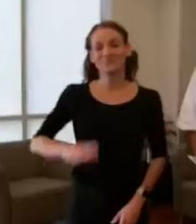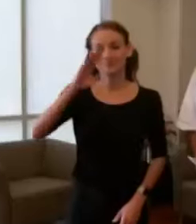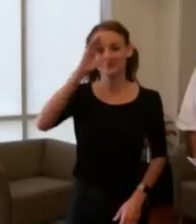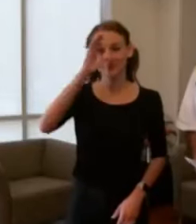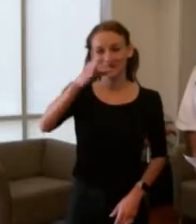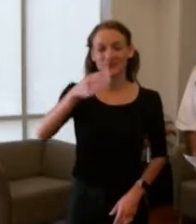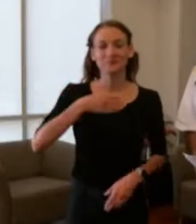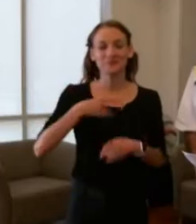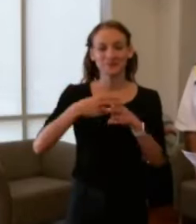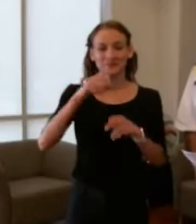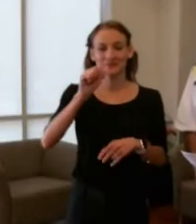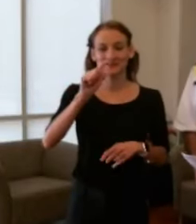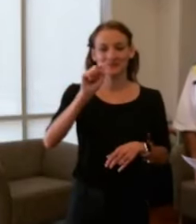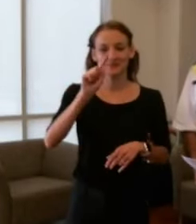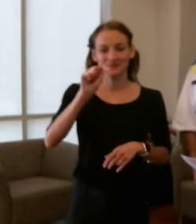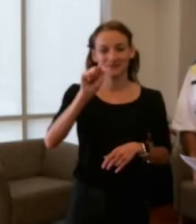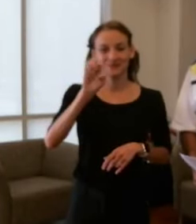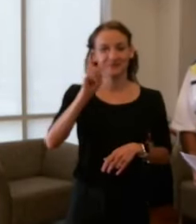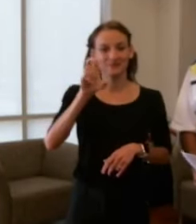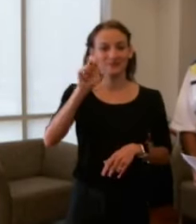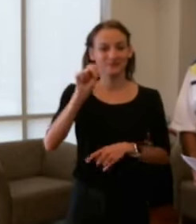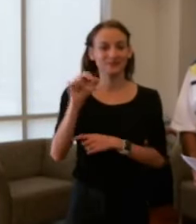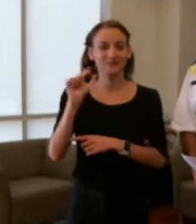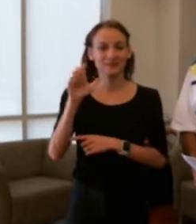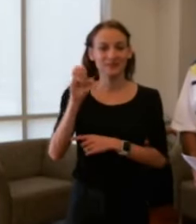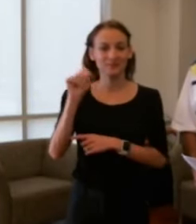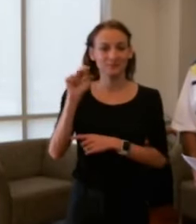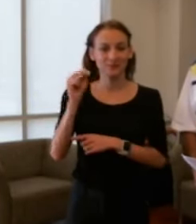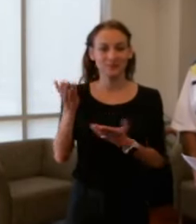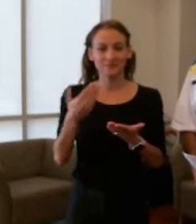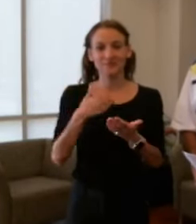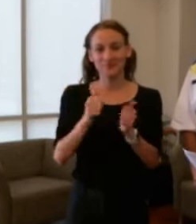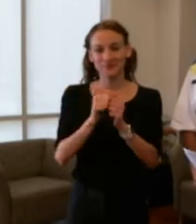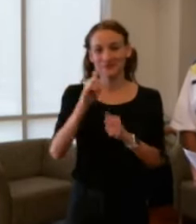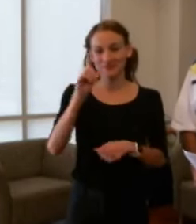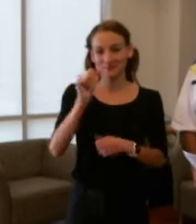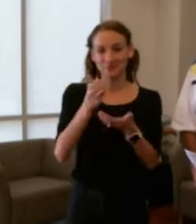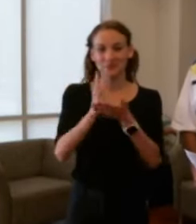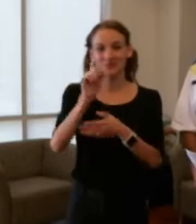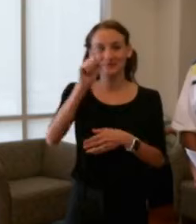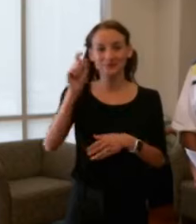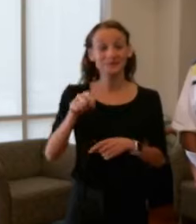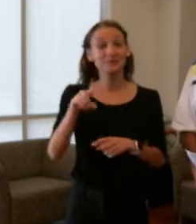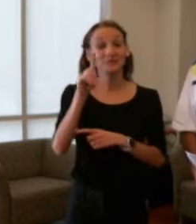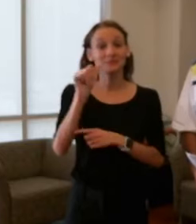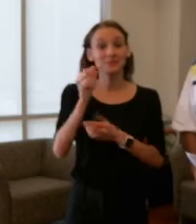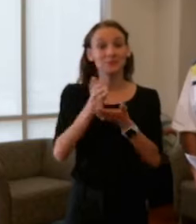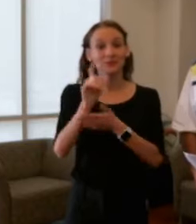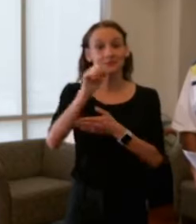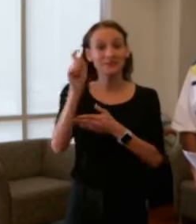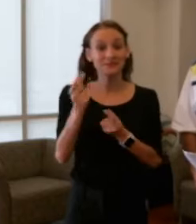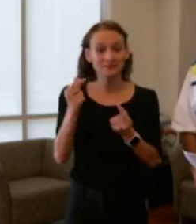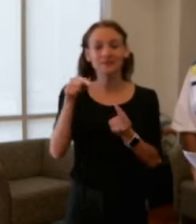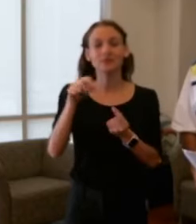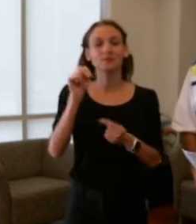Hello, I'm Steven Aleman with Disability Rights Texas. Disability Rights Texas is a nonprofit organization